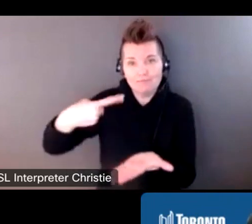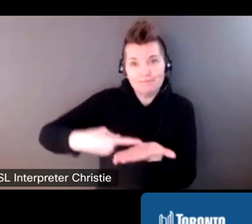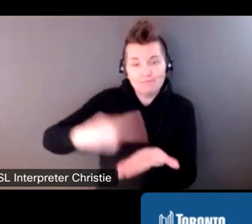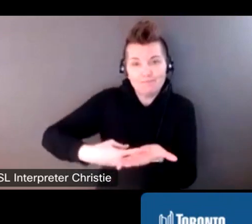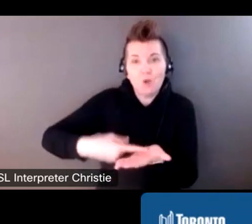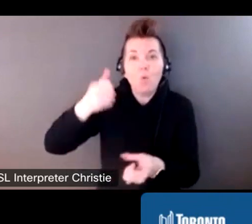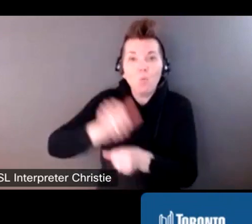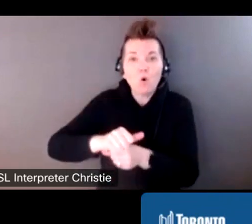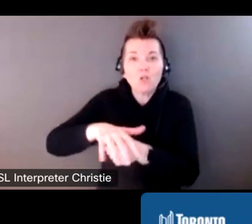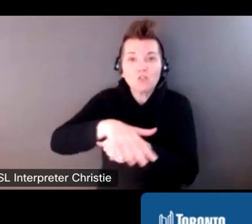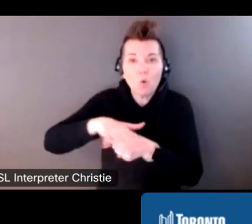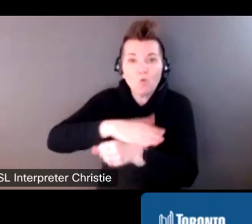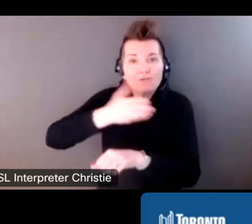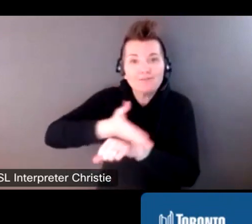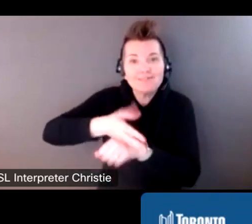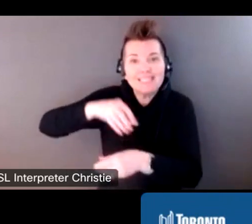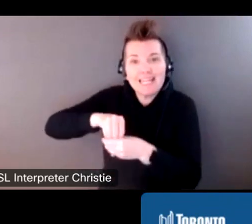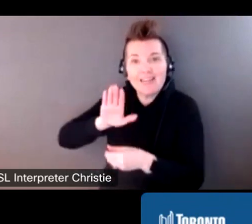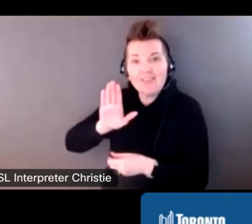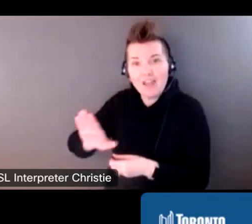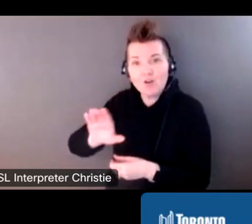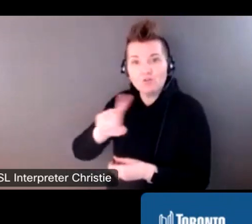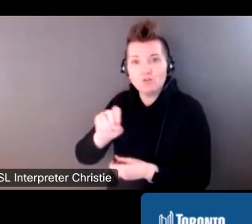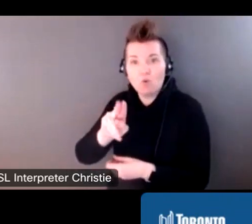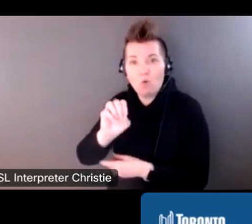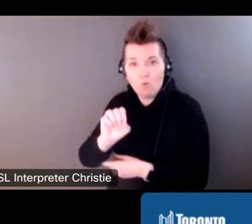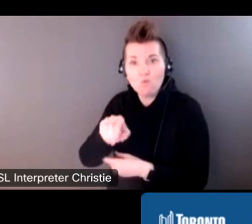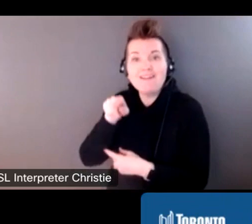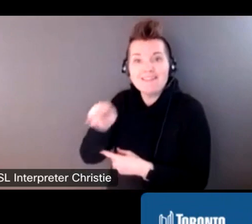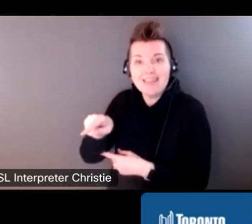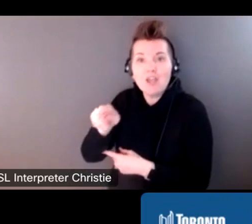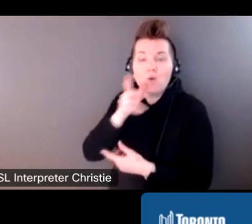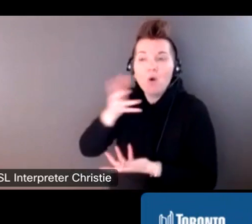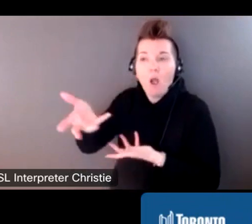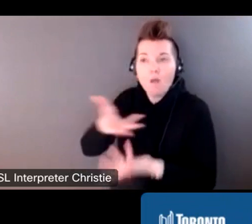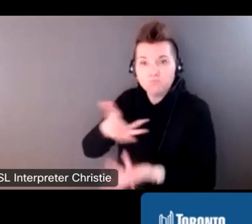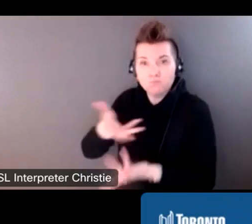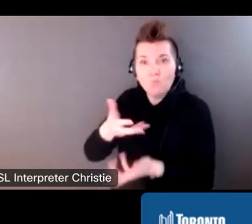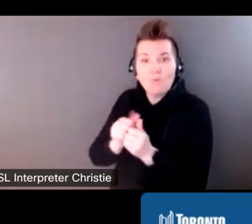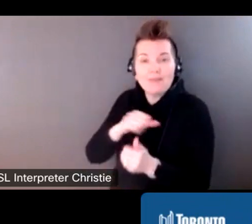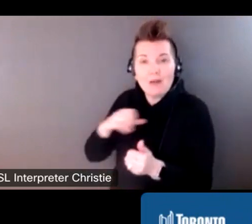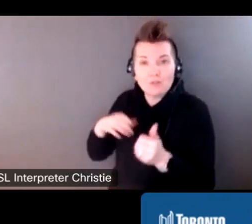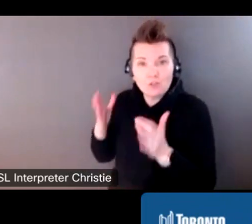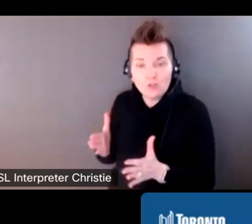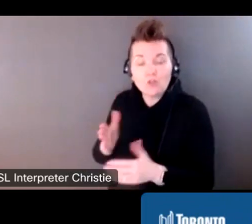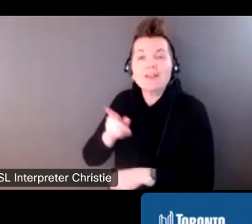And it's very much the intent to work through the Councillor, to arrange for these sort of engagement opportunities.